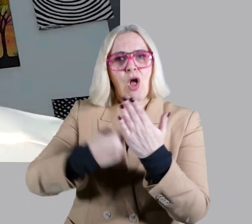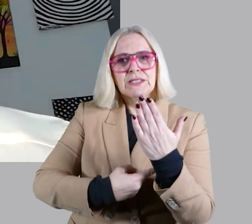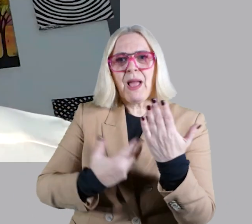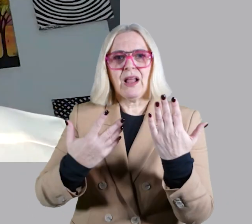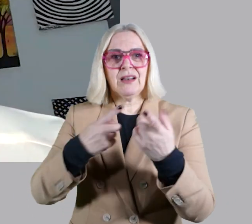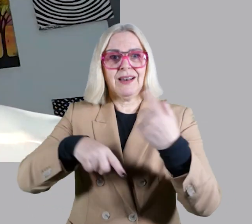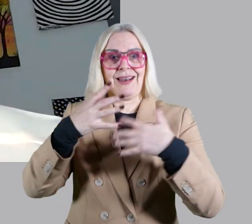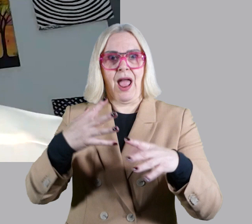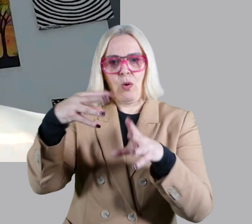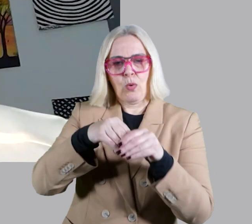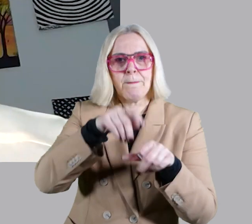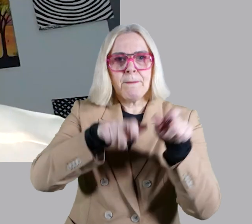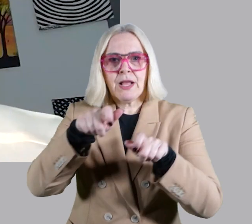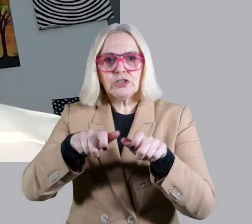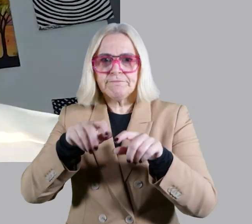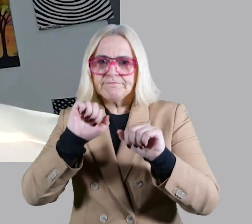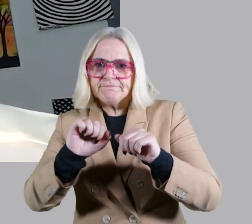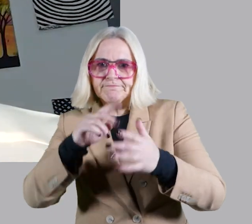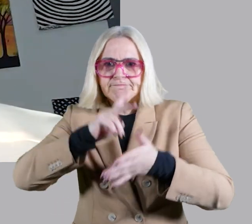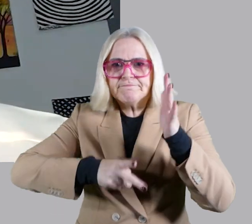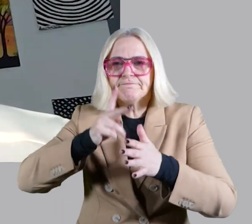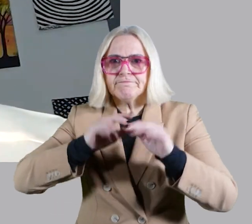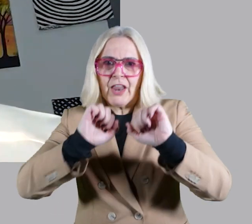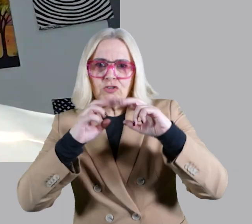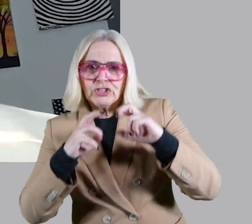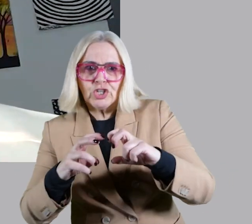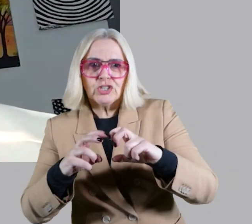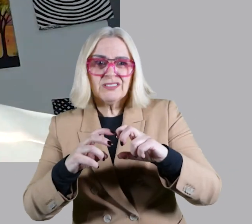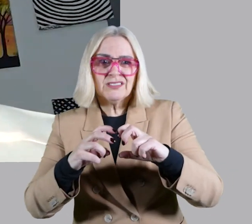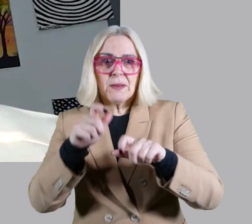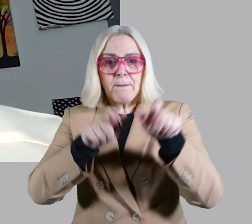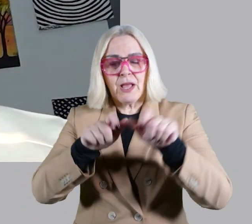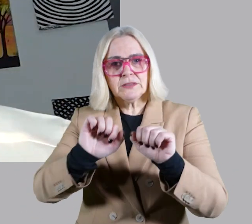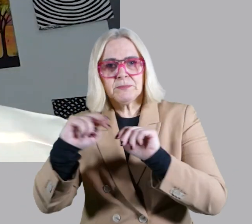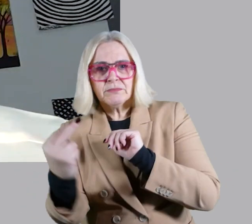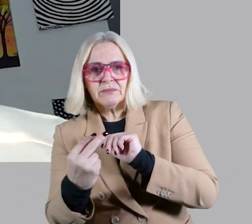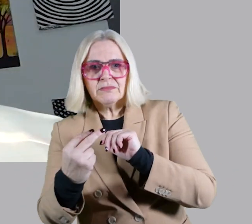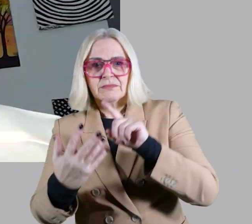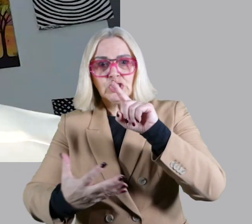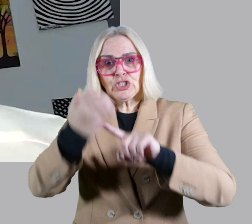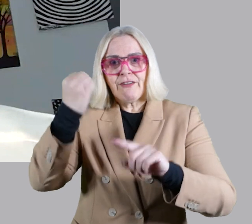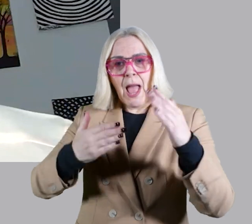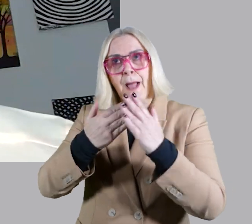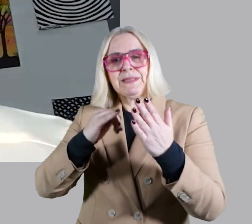are now involving the patient voice in their planning, in their research.